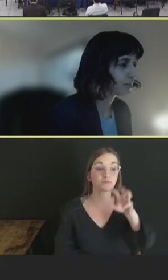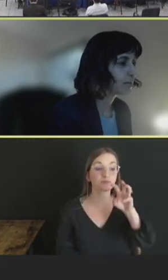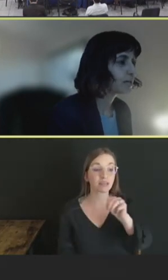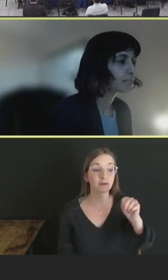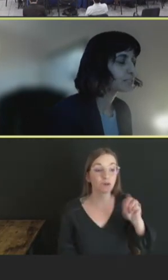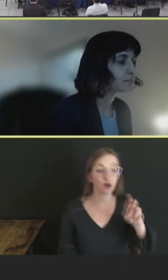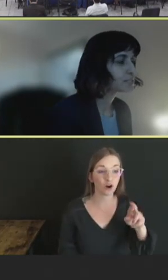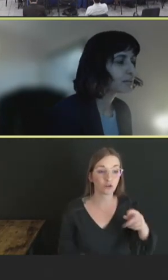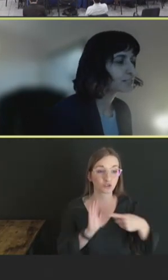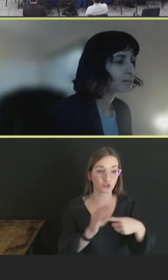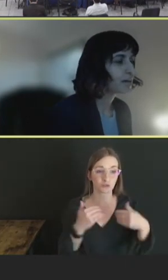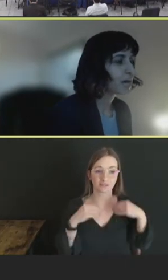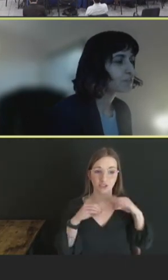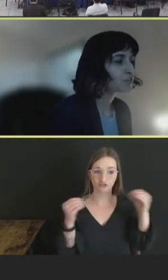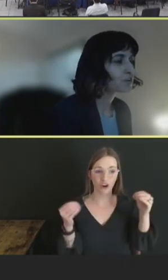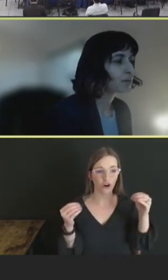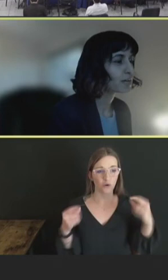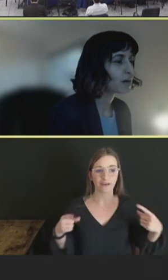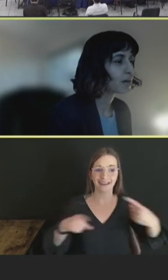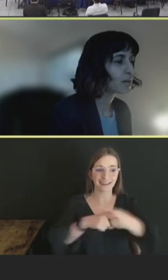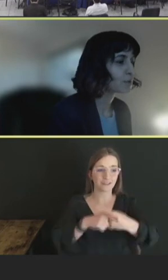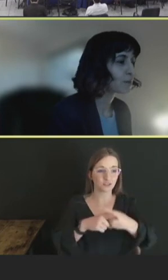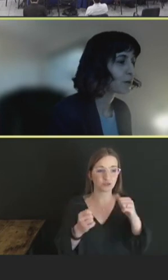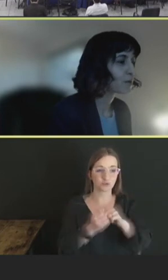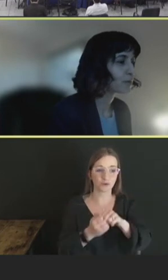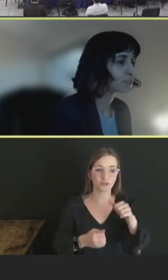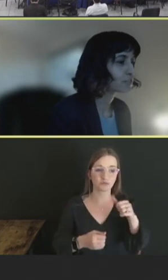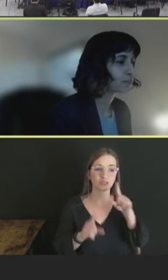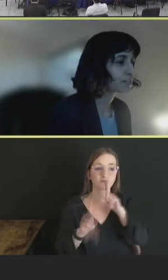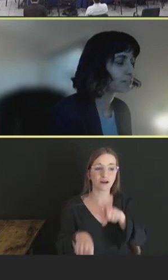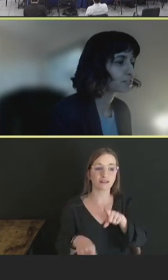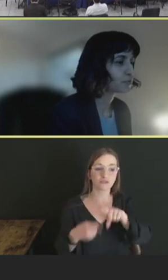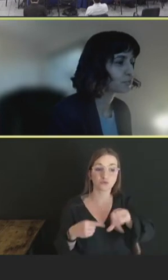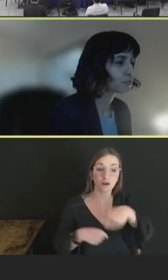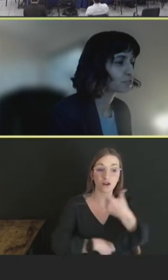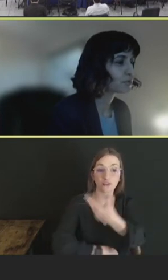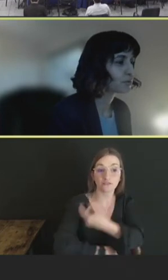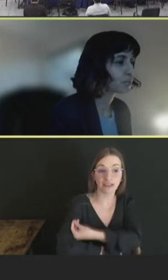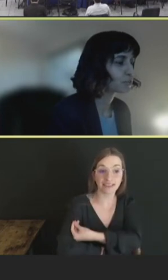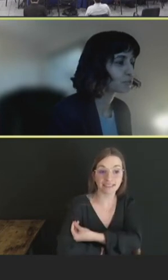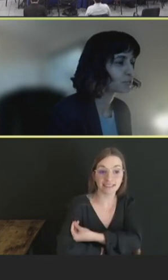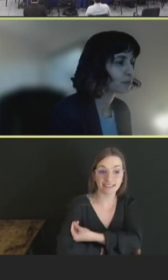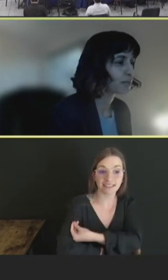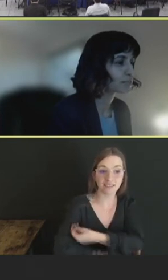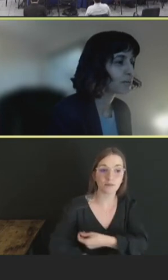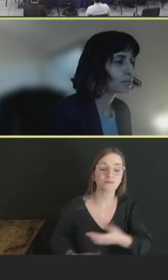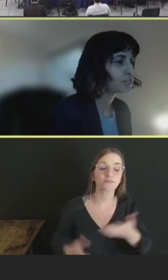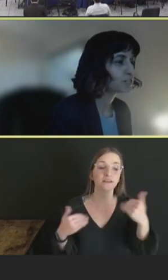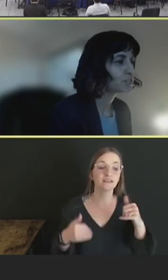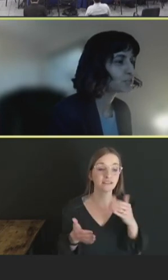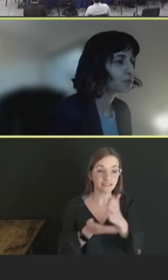Some studies have that non-MMR combination vaccines reduce immunological response due to